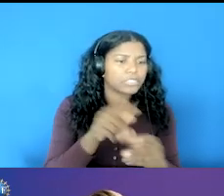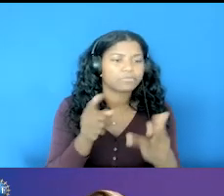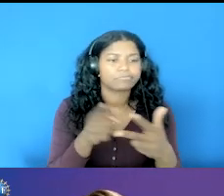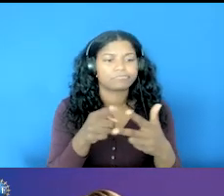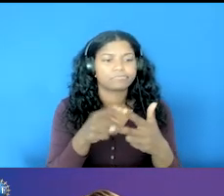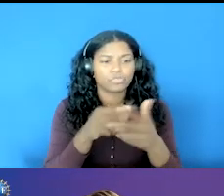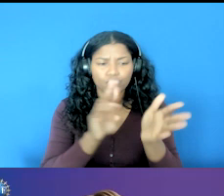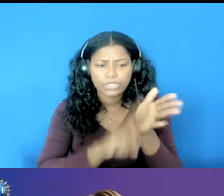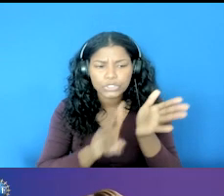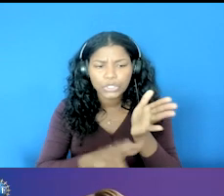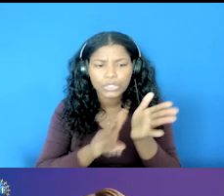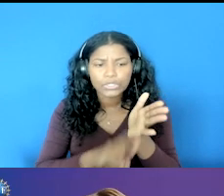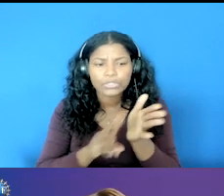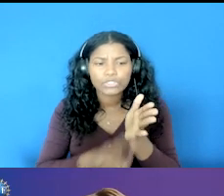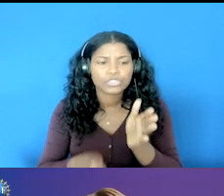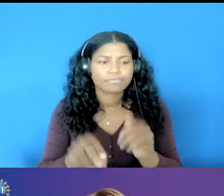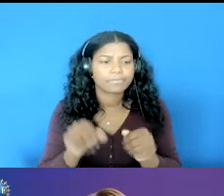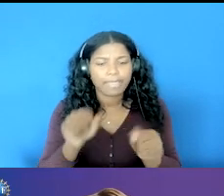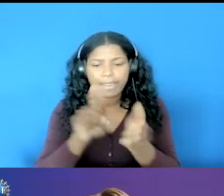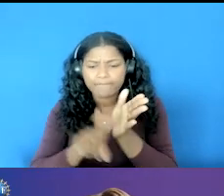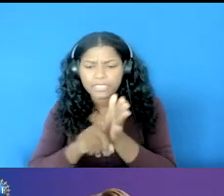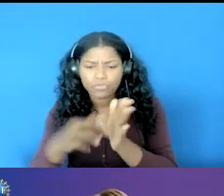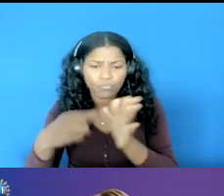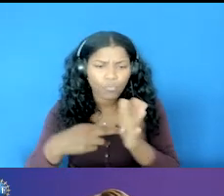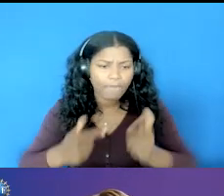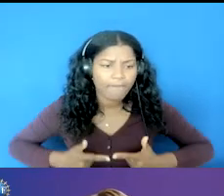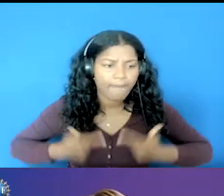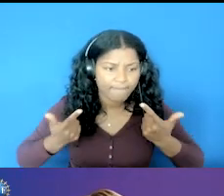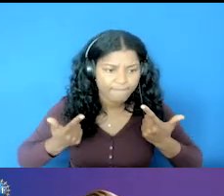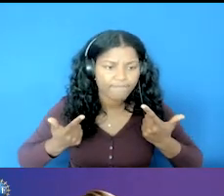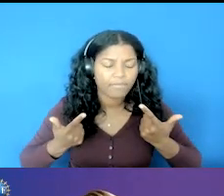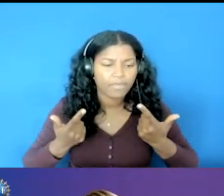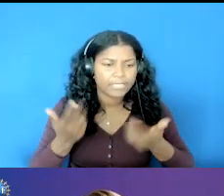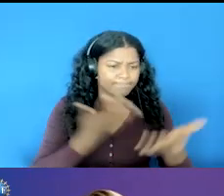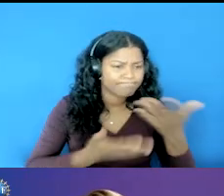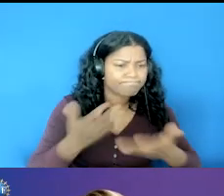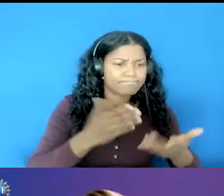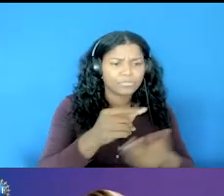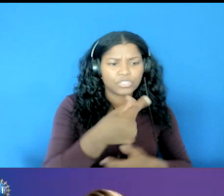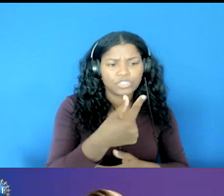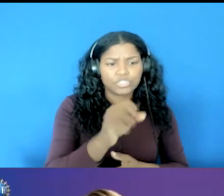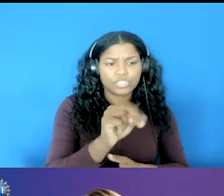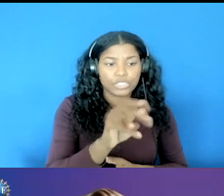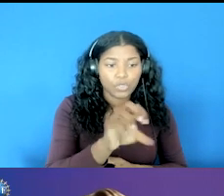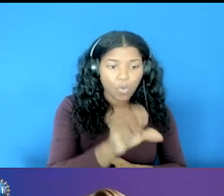specifically investigating the rules of life, governing the interactions between genomes, environment and phenotypes.